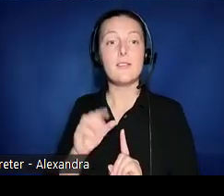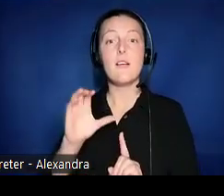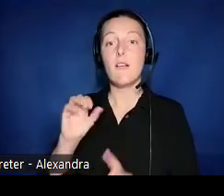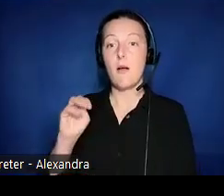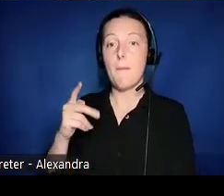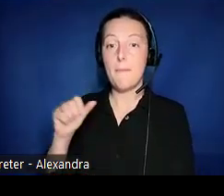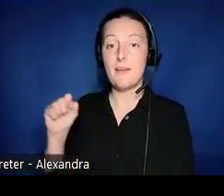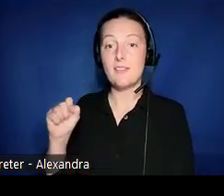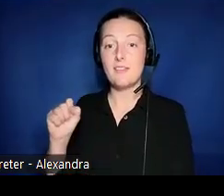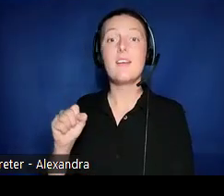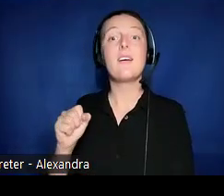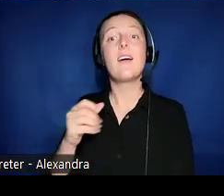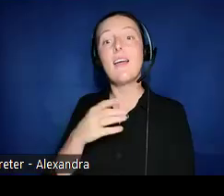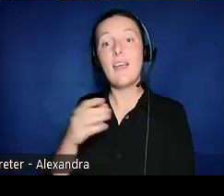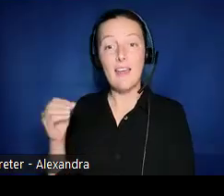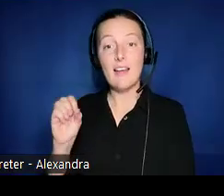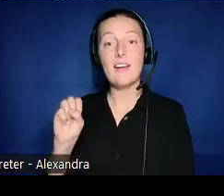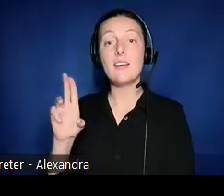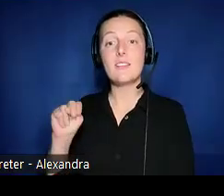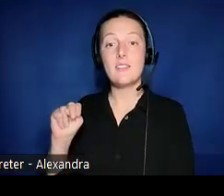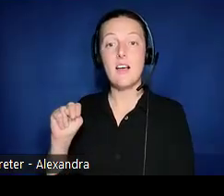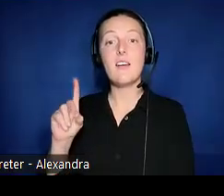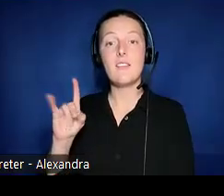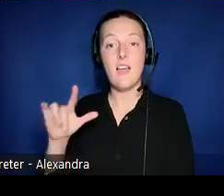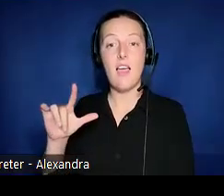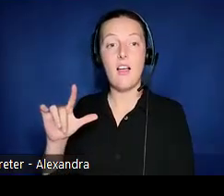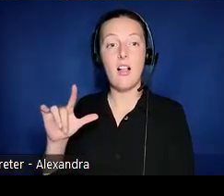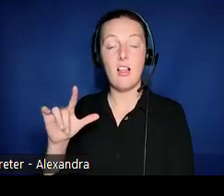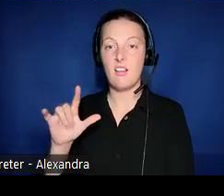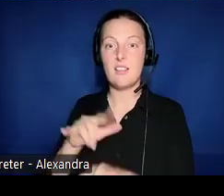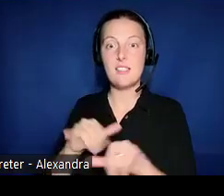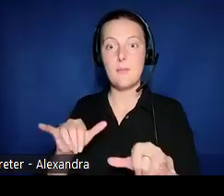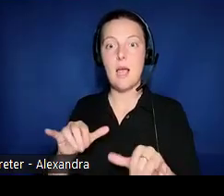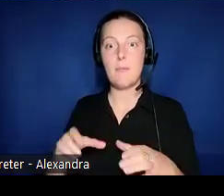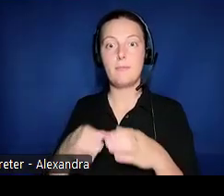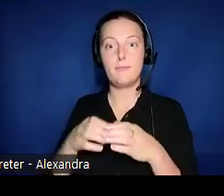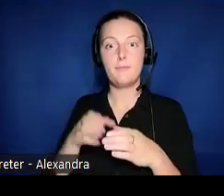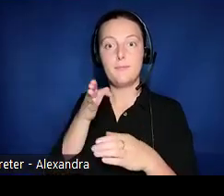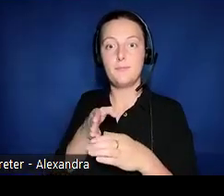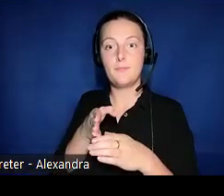uh sund dial where if you don't know where true north is at any particular time you can figure it